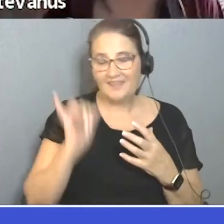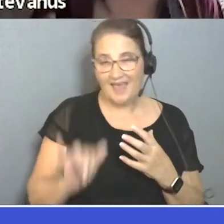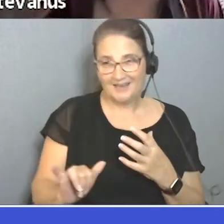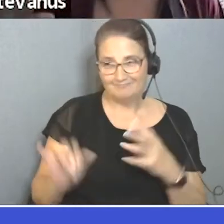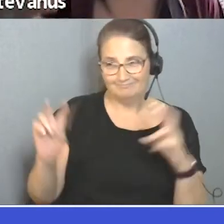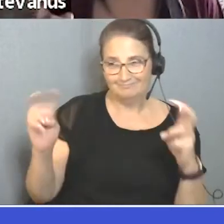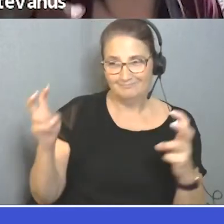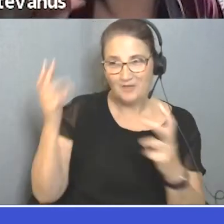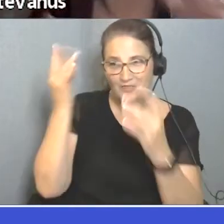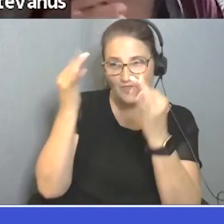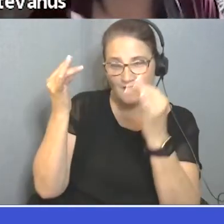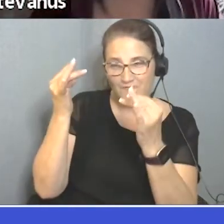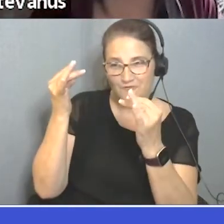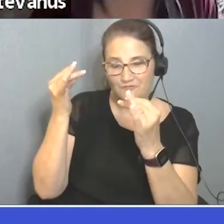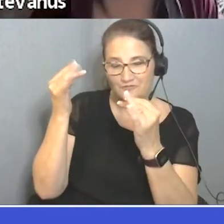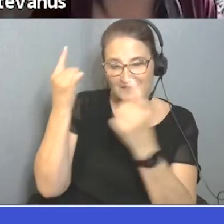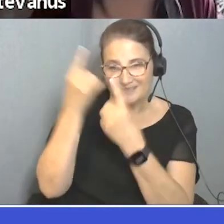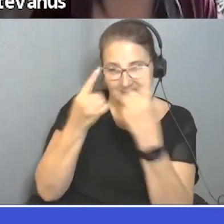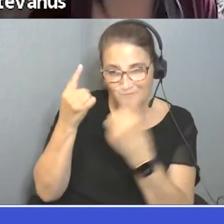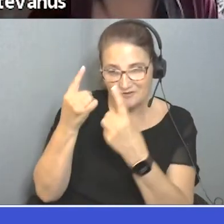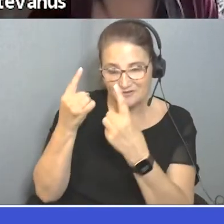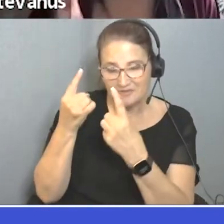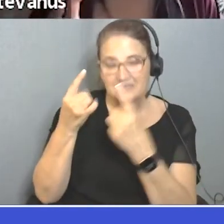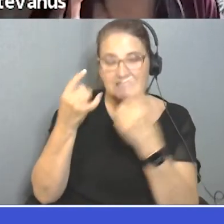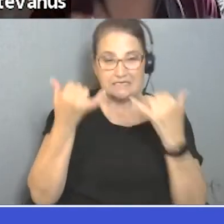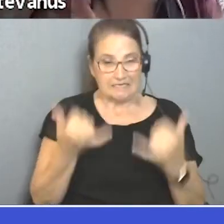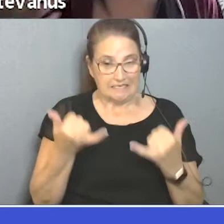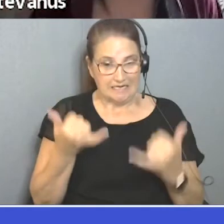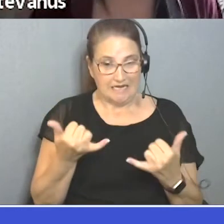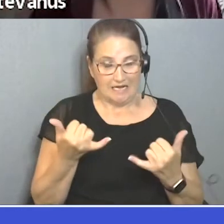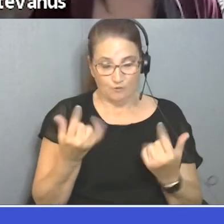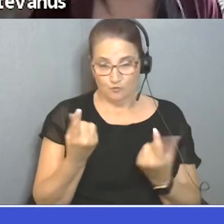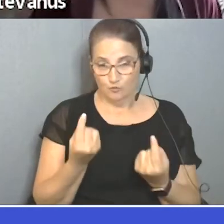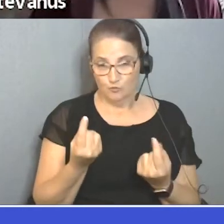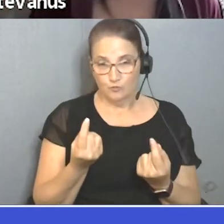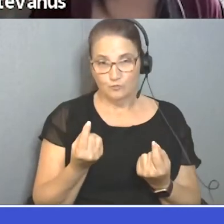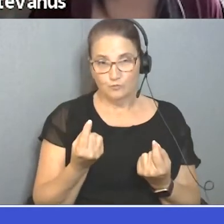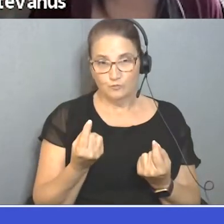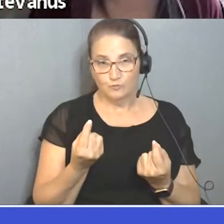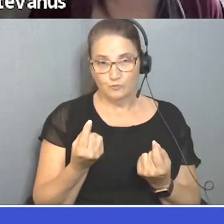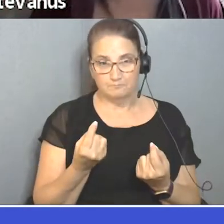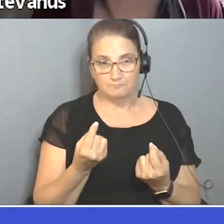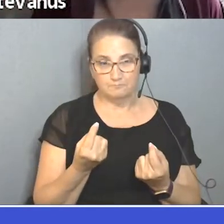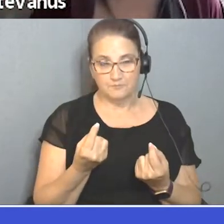thoughtful consideration or design. Today we'll be putting into